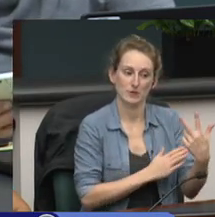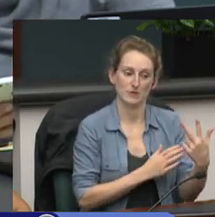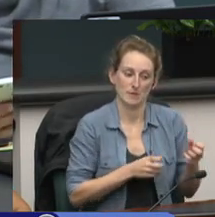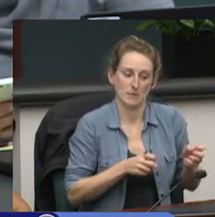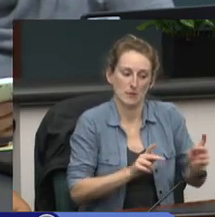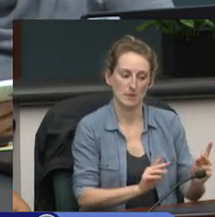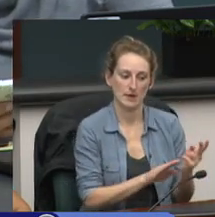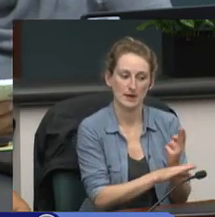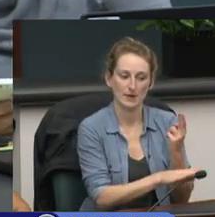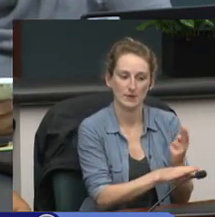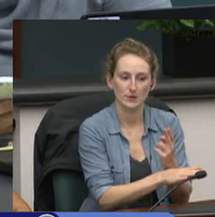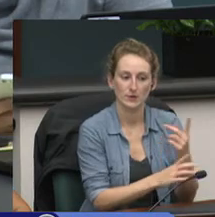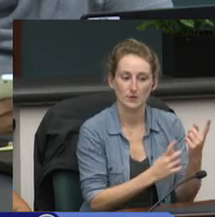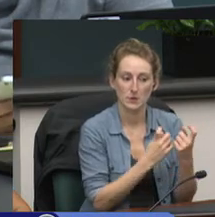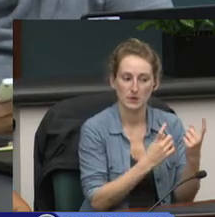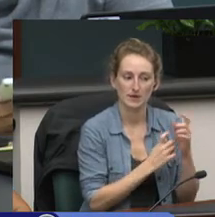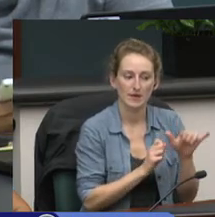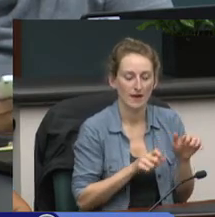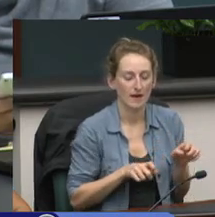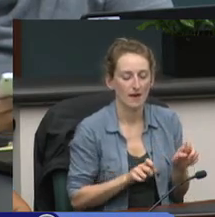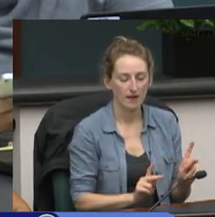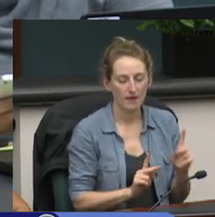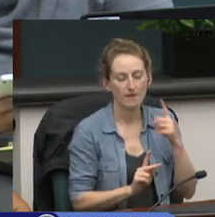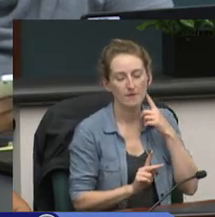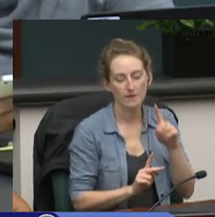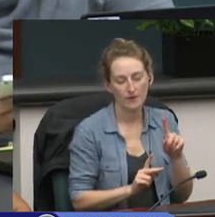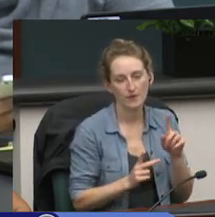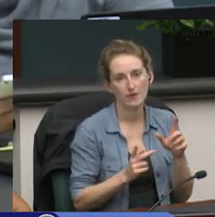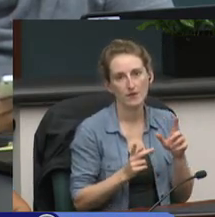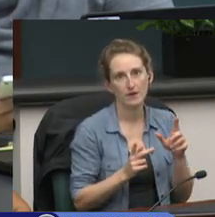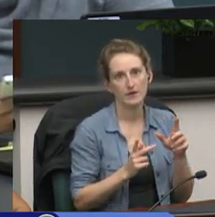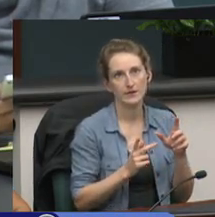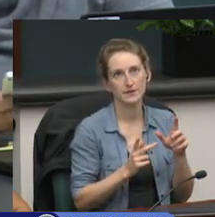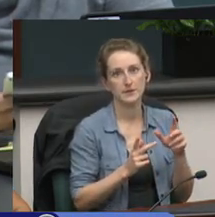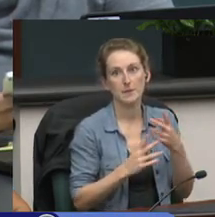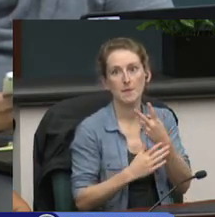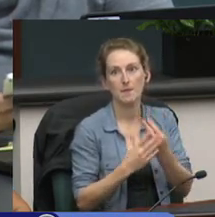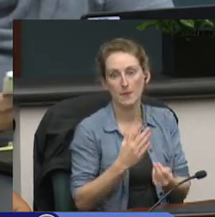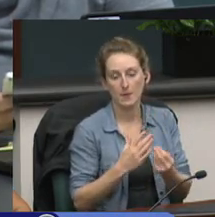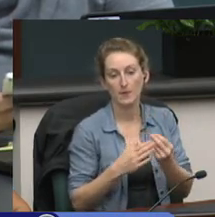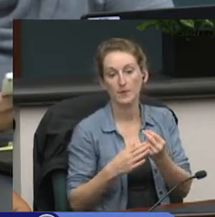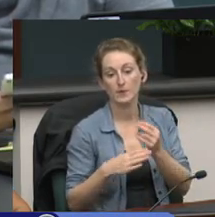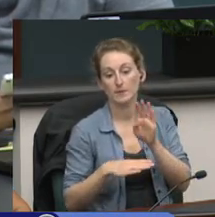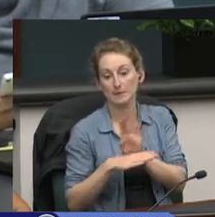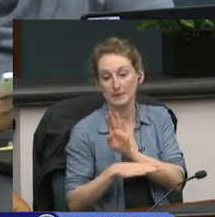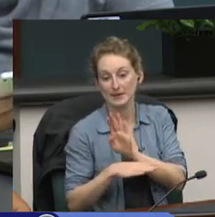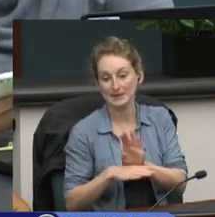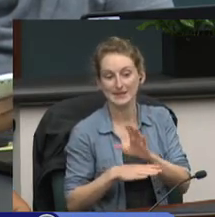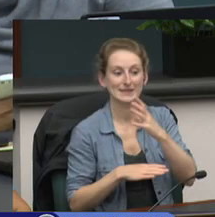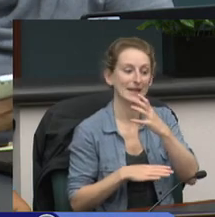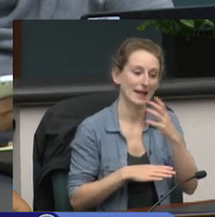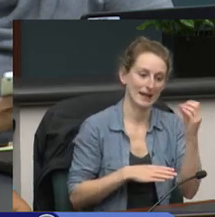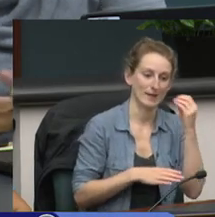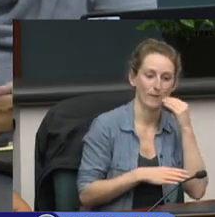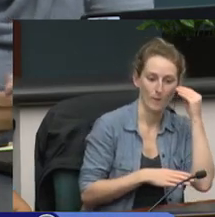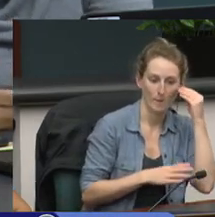the commercial allow a lot of the residential uses currently but that's a